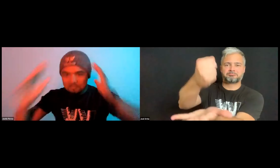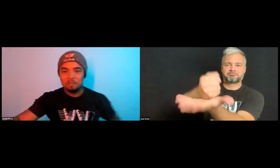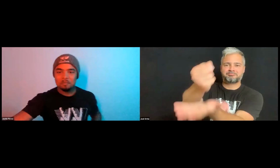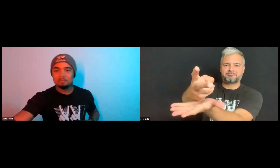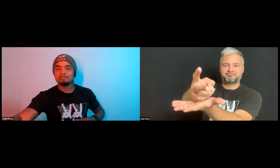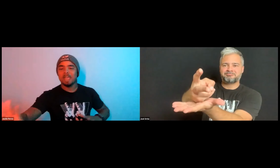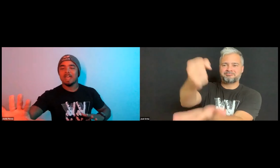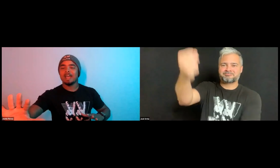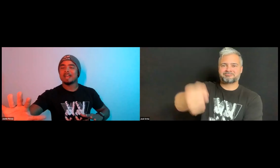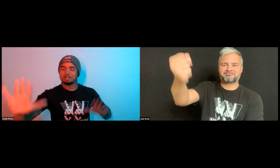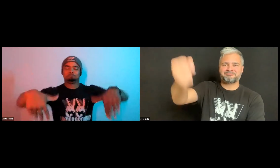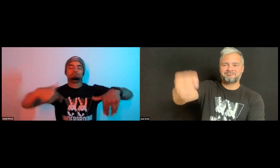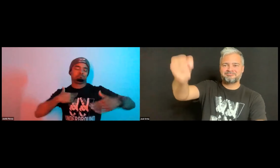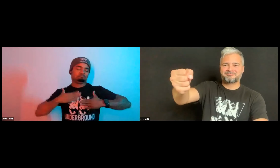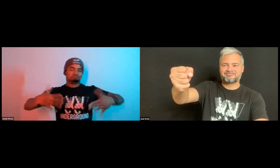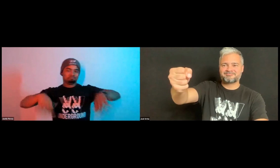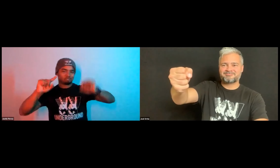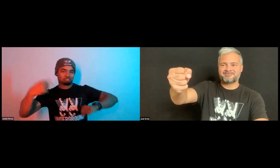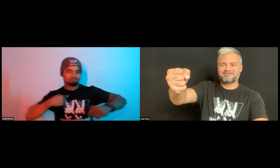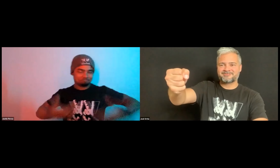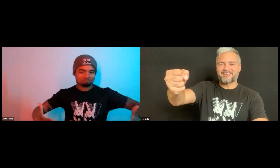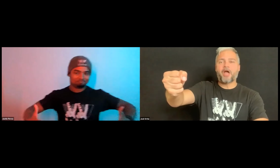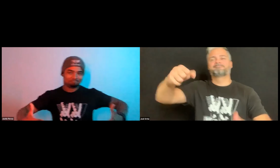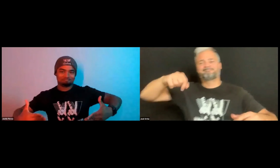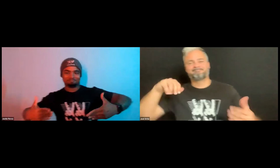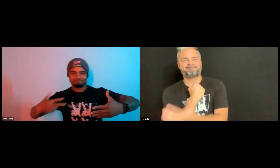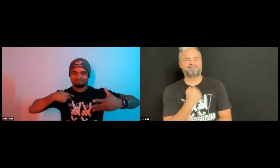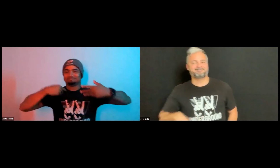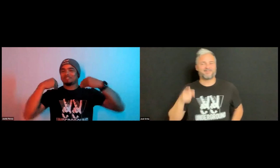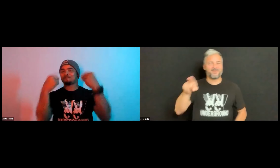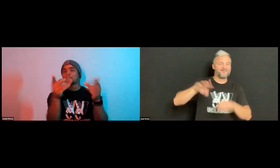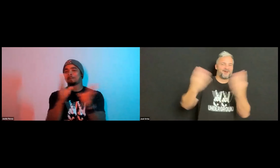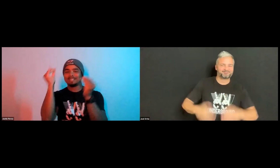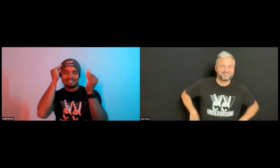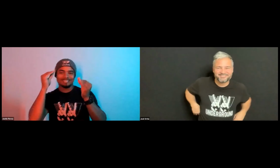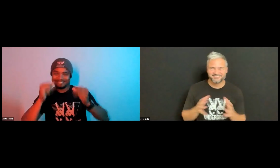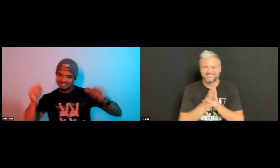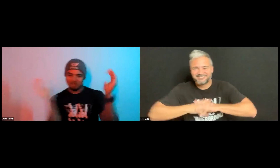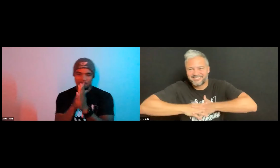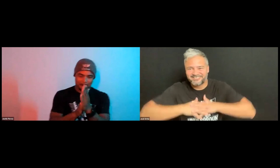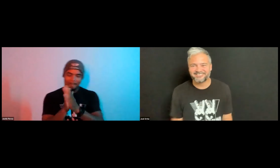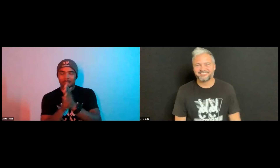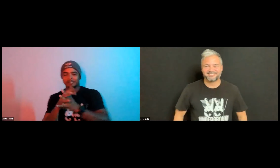We'll do rock paper scissors. You won. I'll give you time to think.